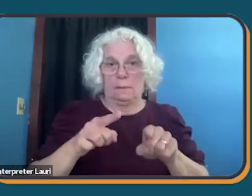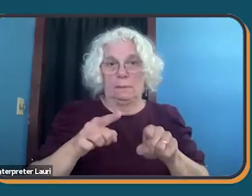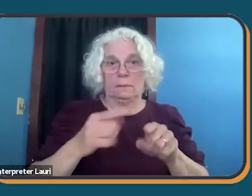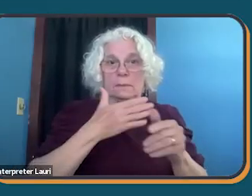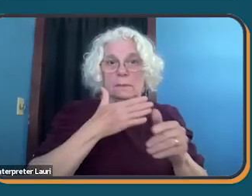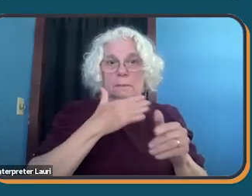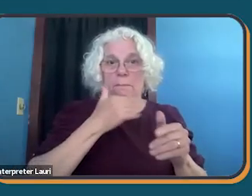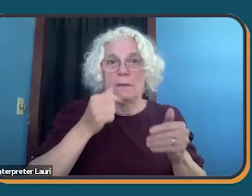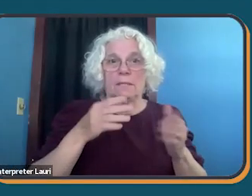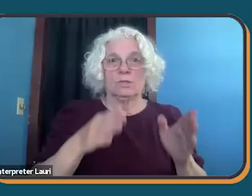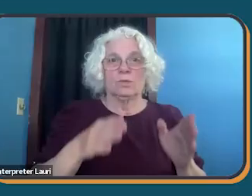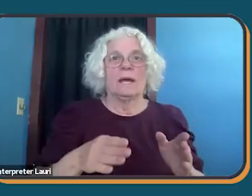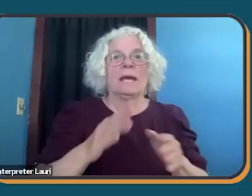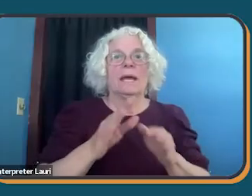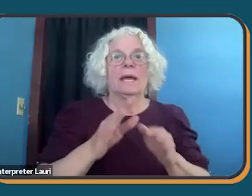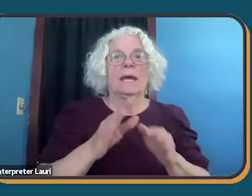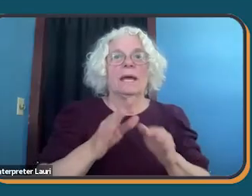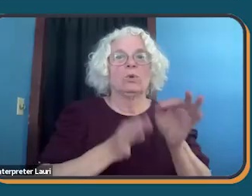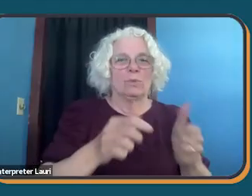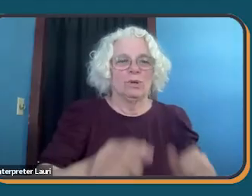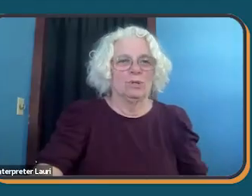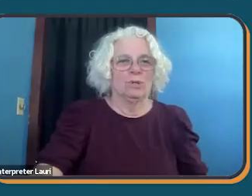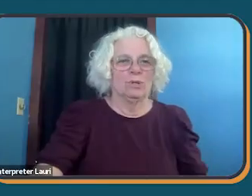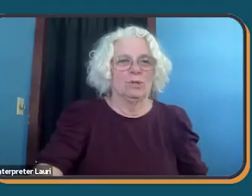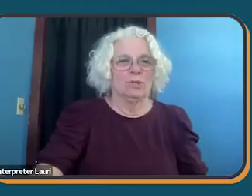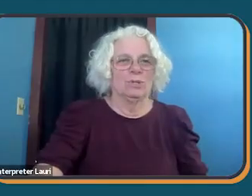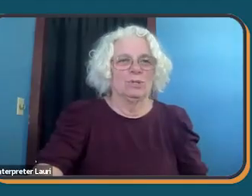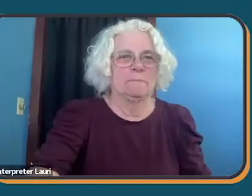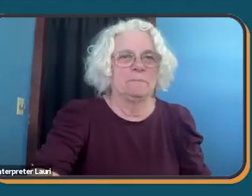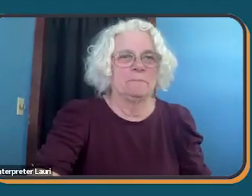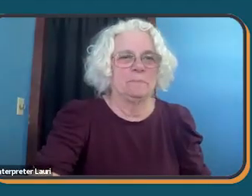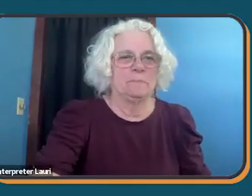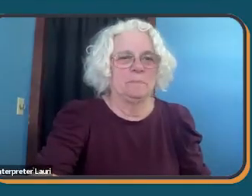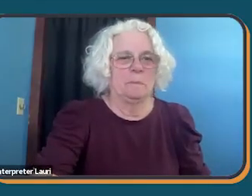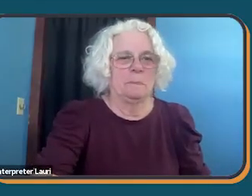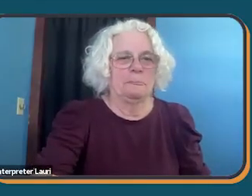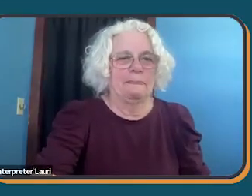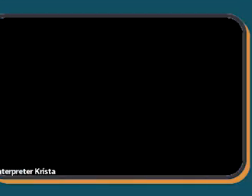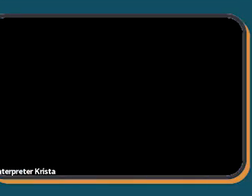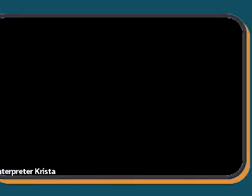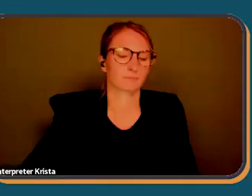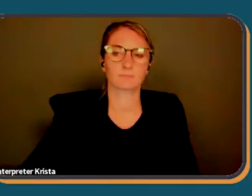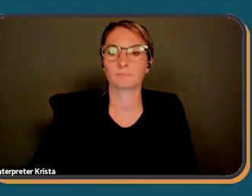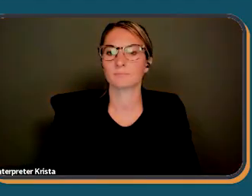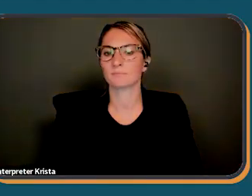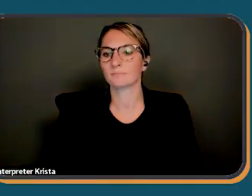and my staff. Brooke Cruz: Yeah. Thank you so much for adding that in, Latisha.